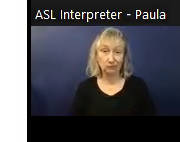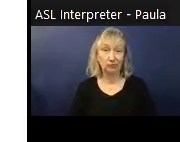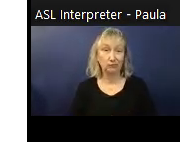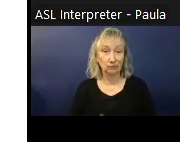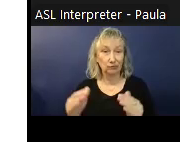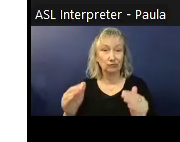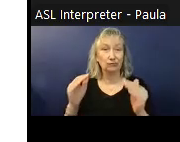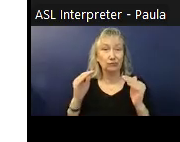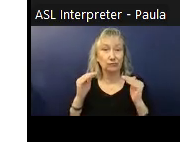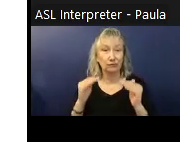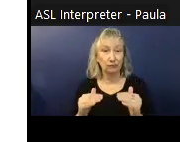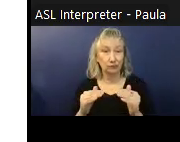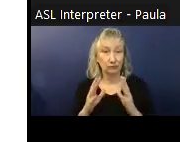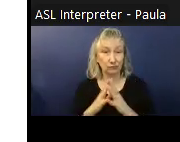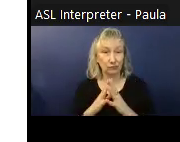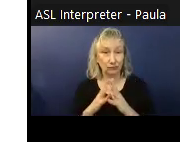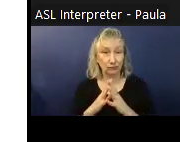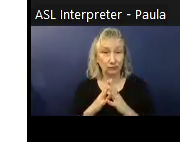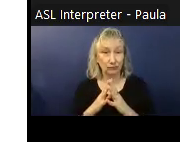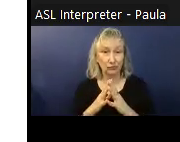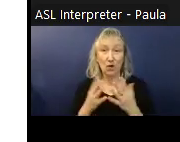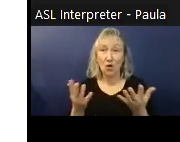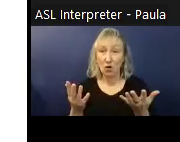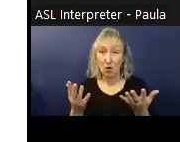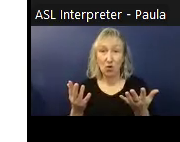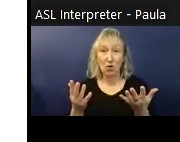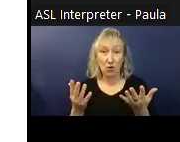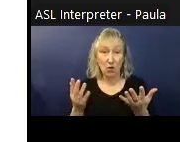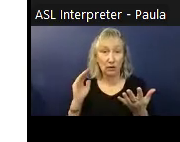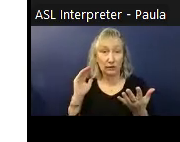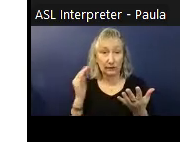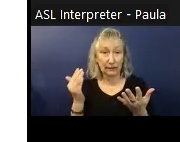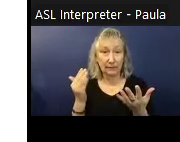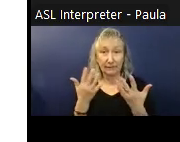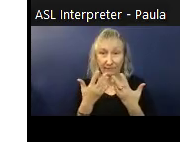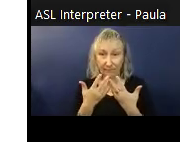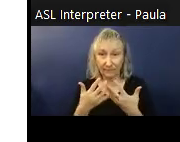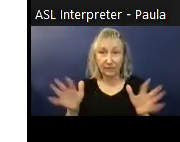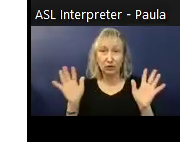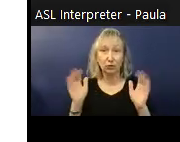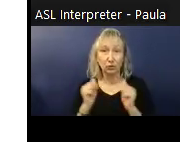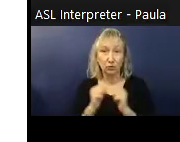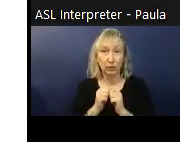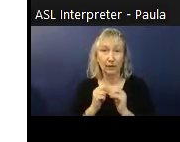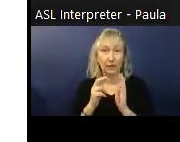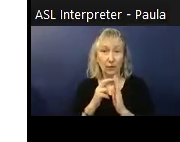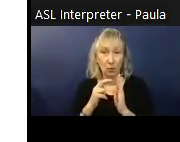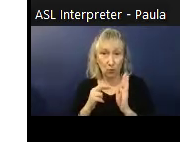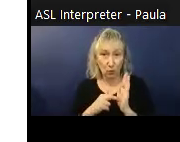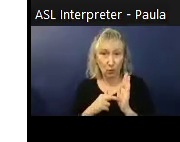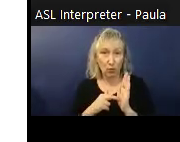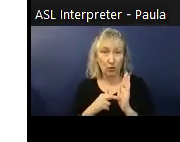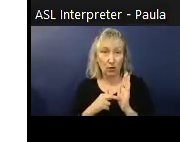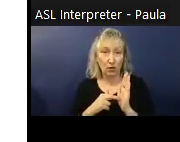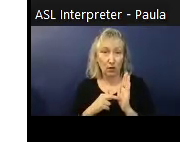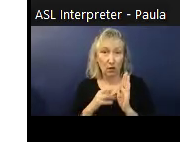So that's wraps up our rule comments by section.